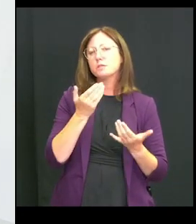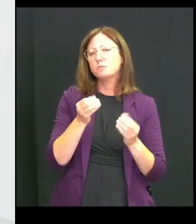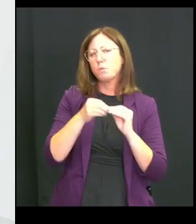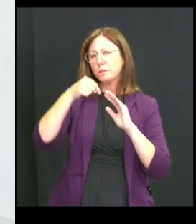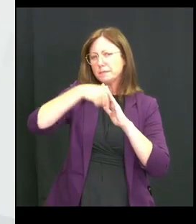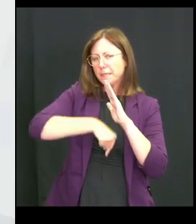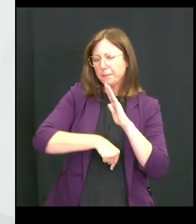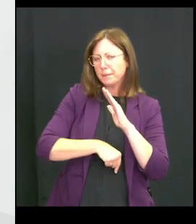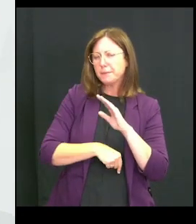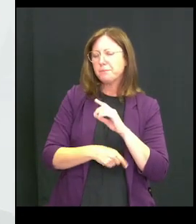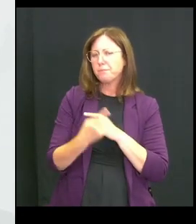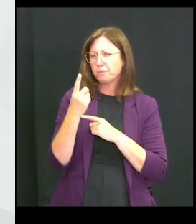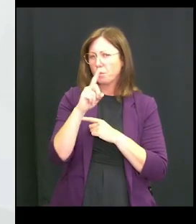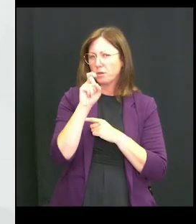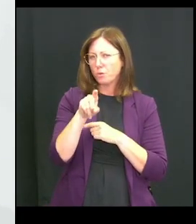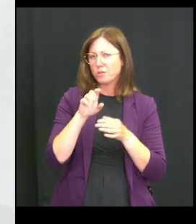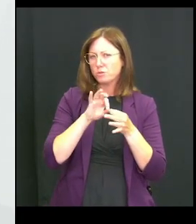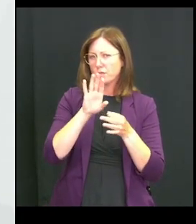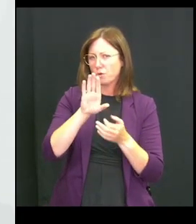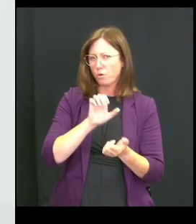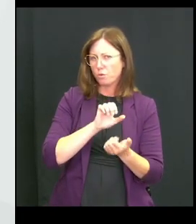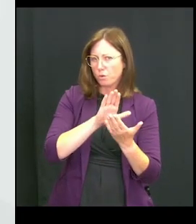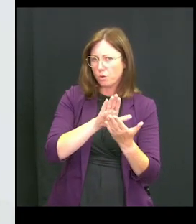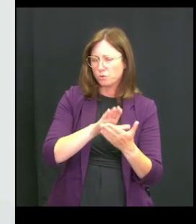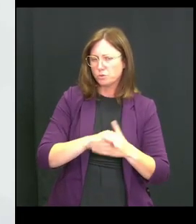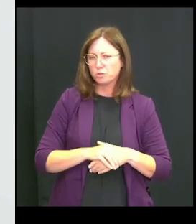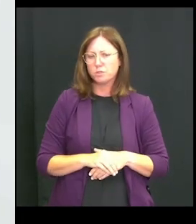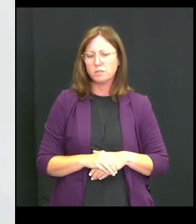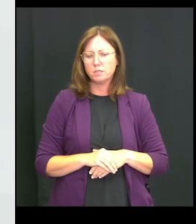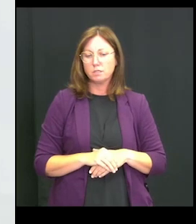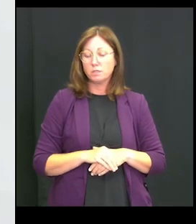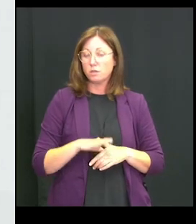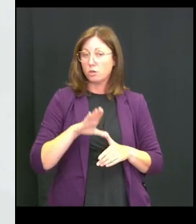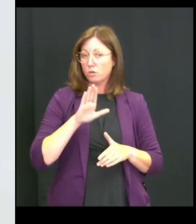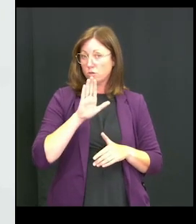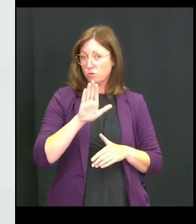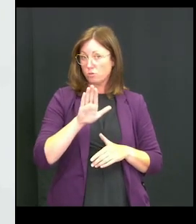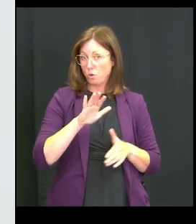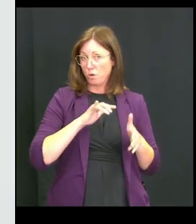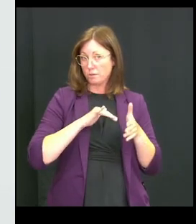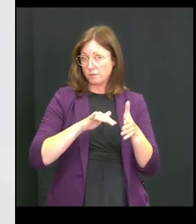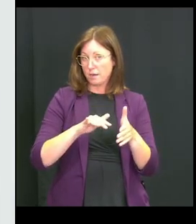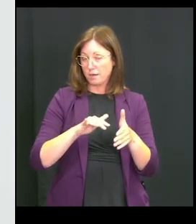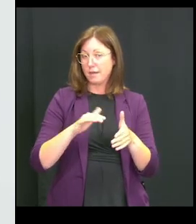And the first question about your methodology is whether or not your study includes news or information